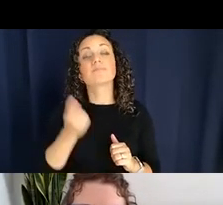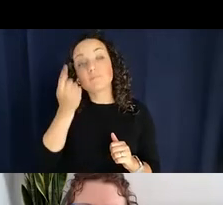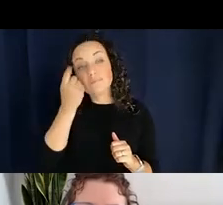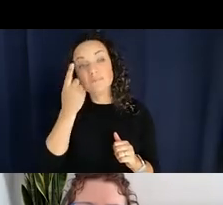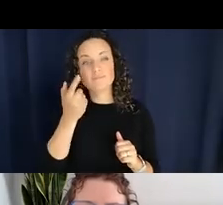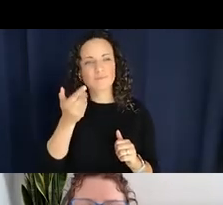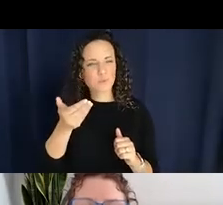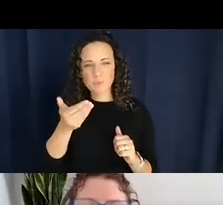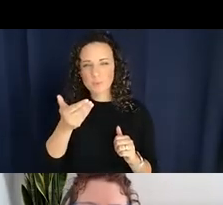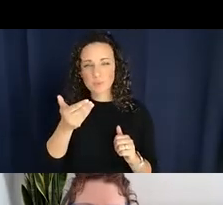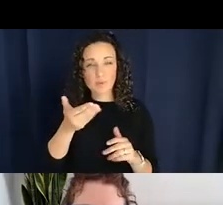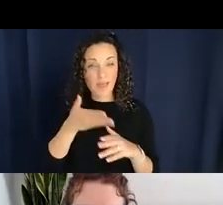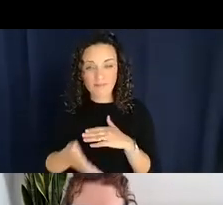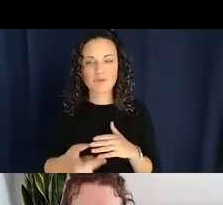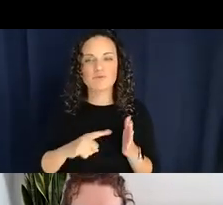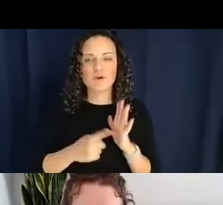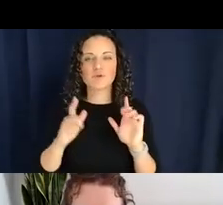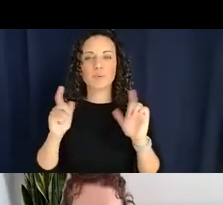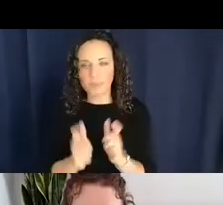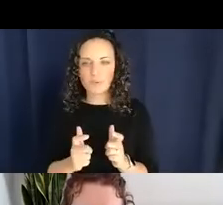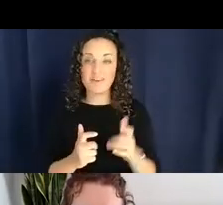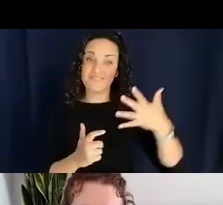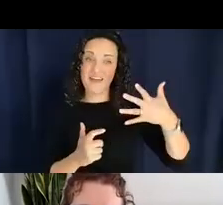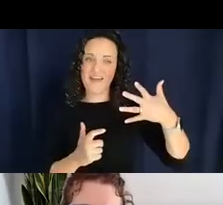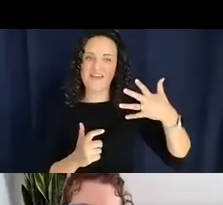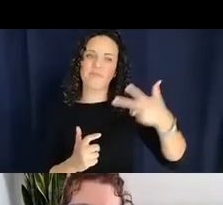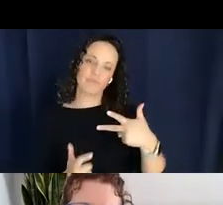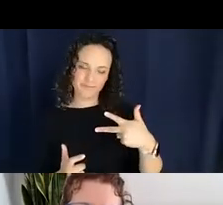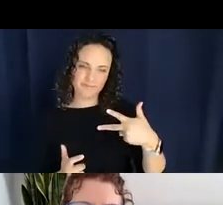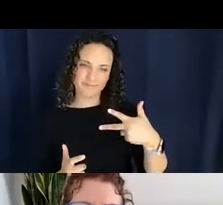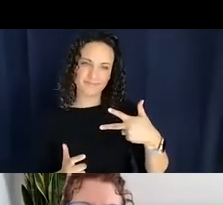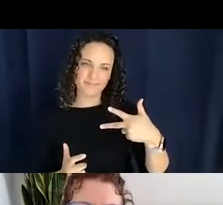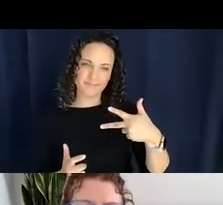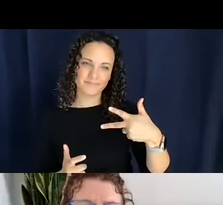we kind of whittled it down to a three-category system, so these two researchers weren't looking